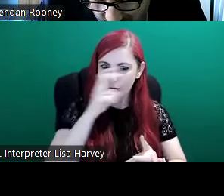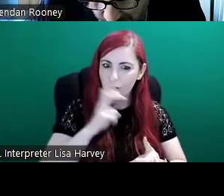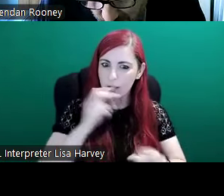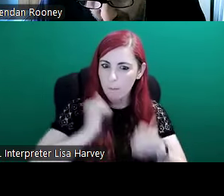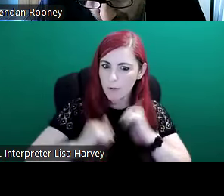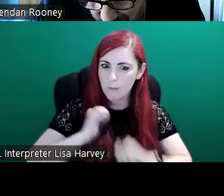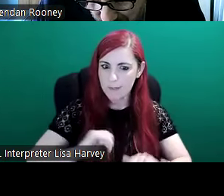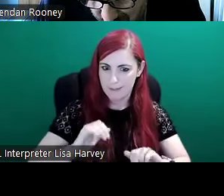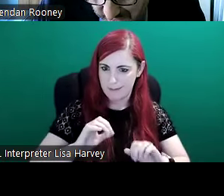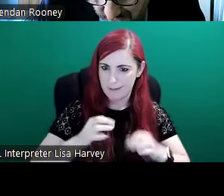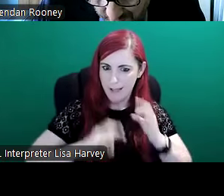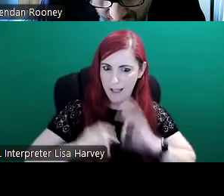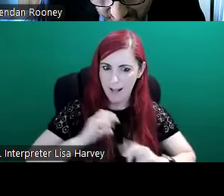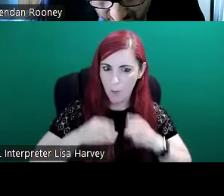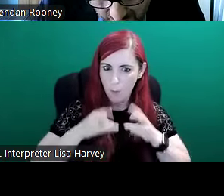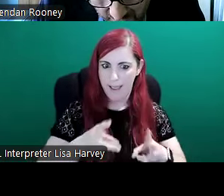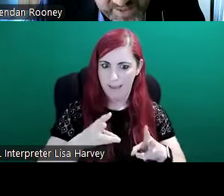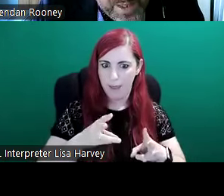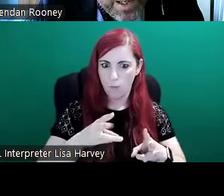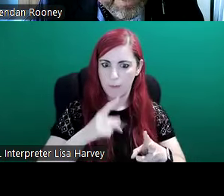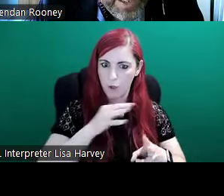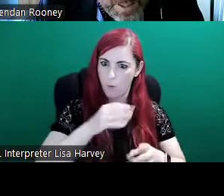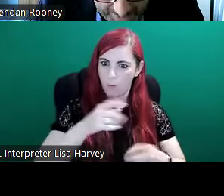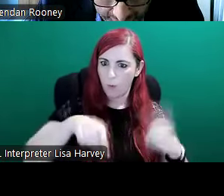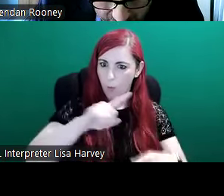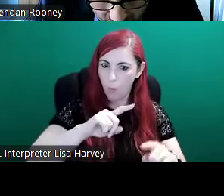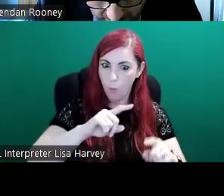these pictures embody her sincere ambitions to promote in Ireland a pictorial